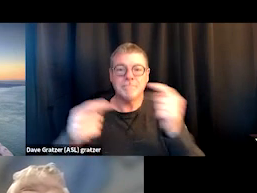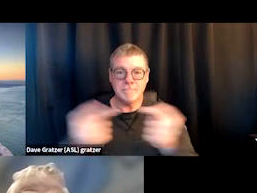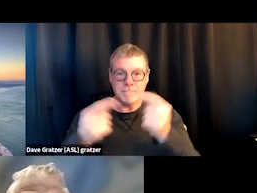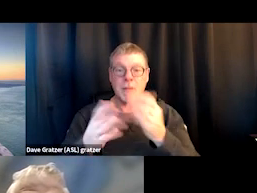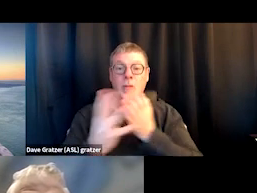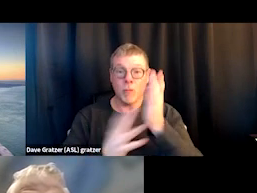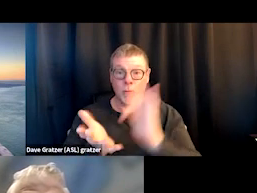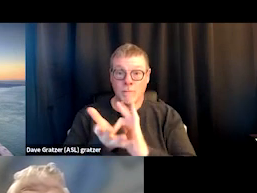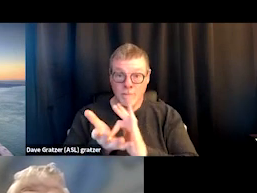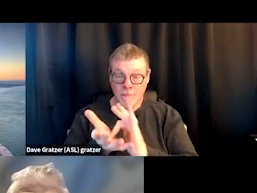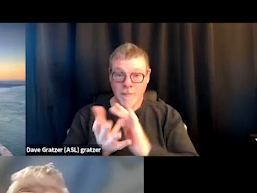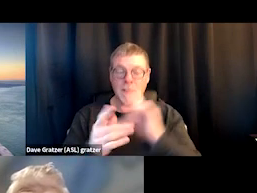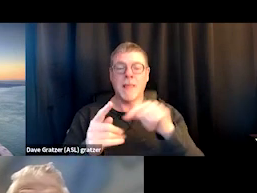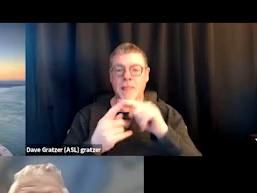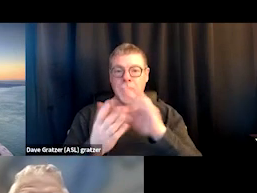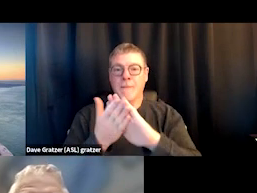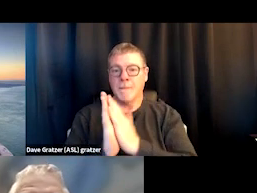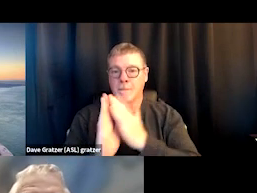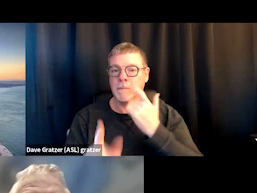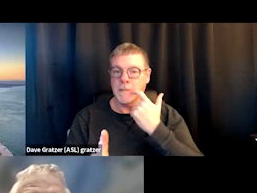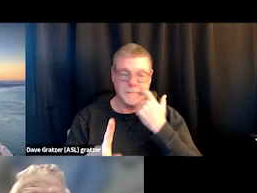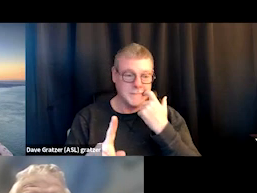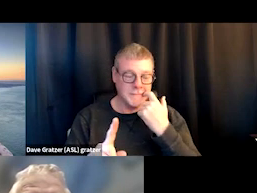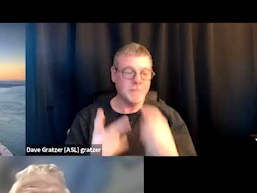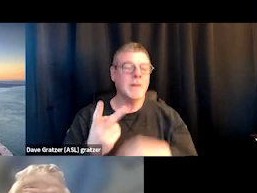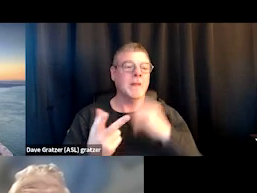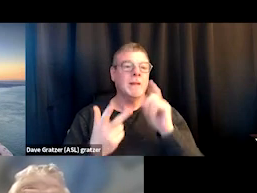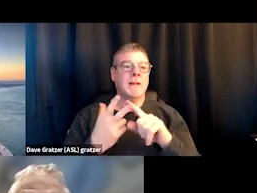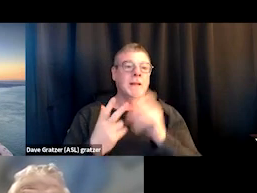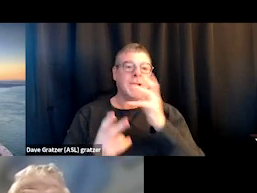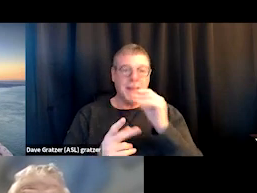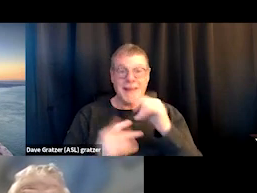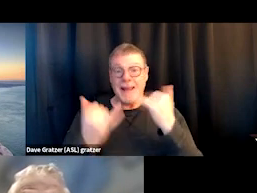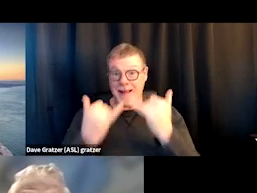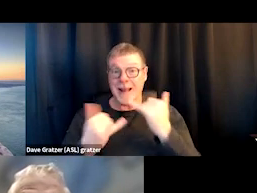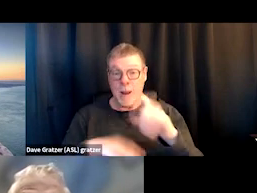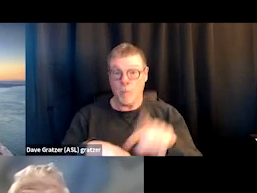which then became an addiction, and something that she is now in long-term recovery for